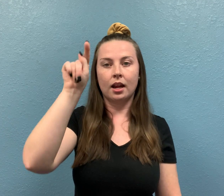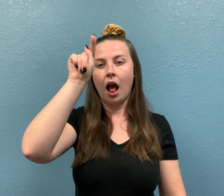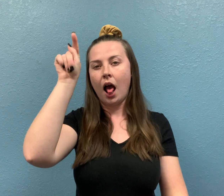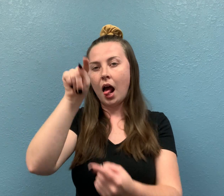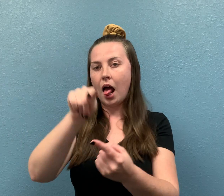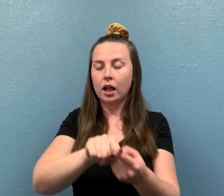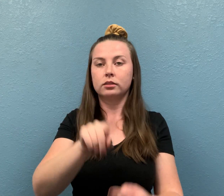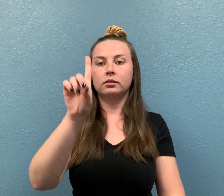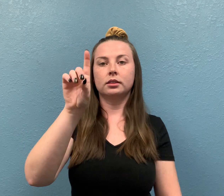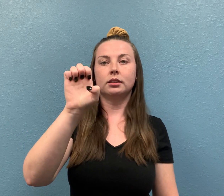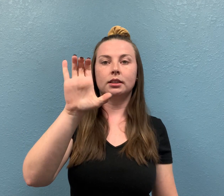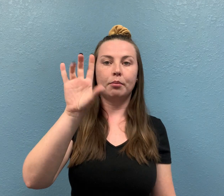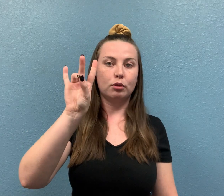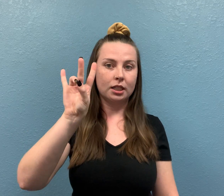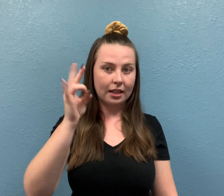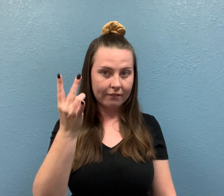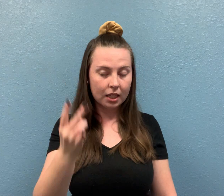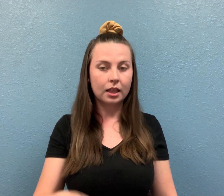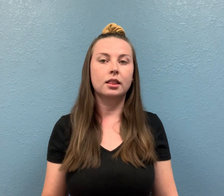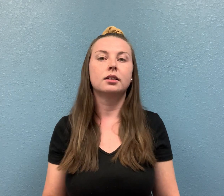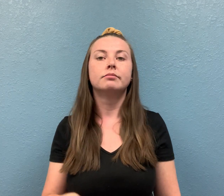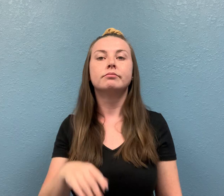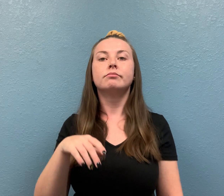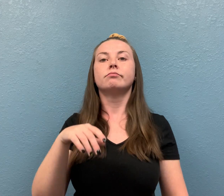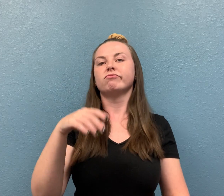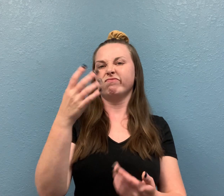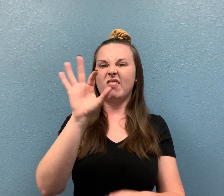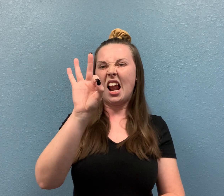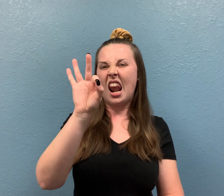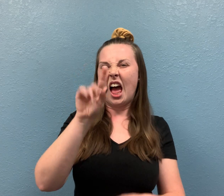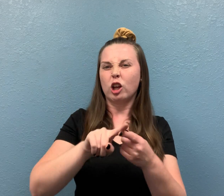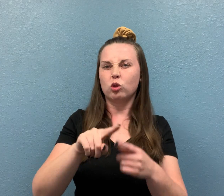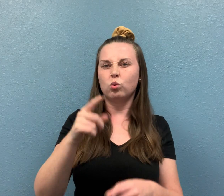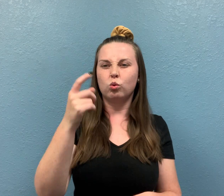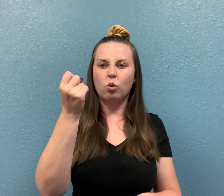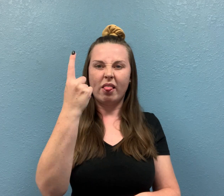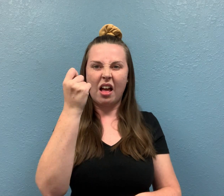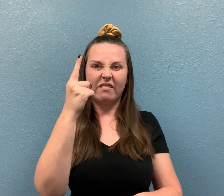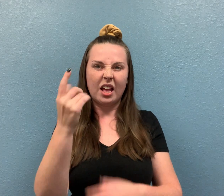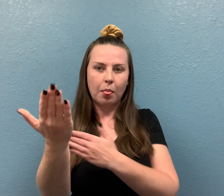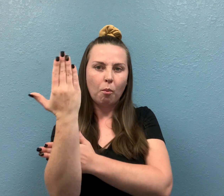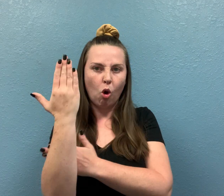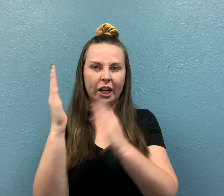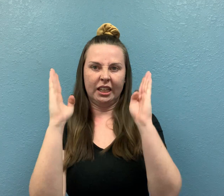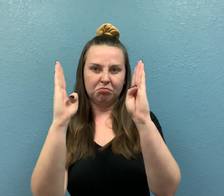through December 7th, 9-11am.